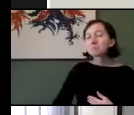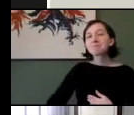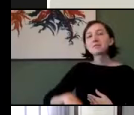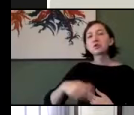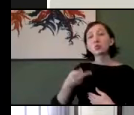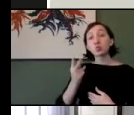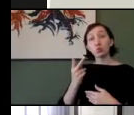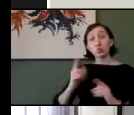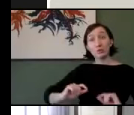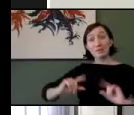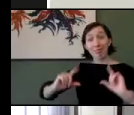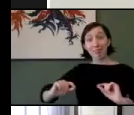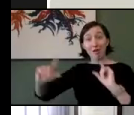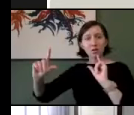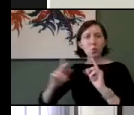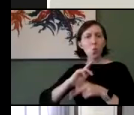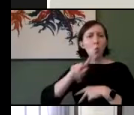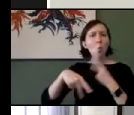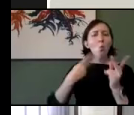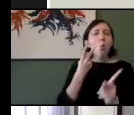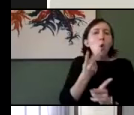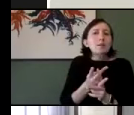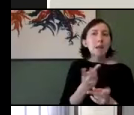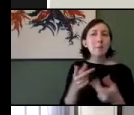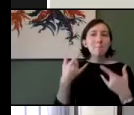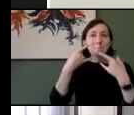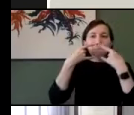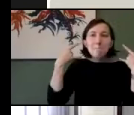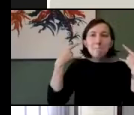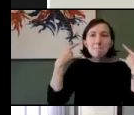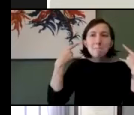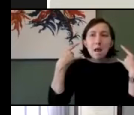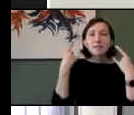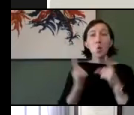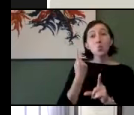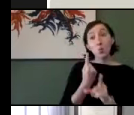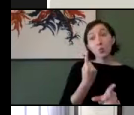what type of mask is appropriate? There are different types of masks out there.